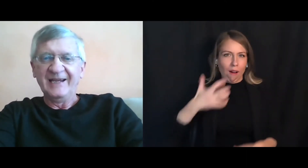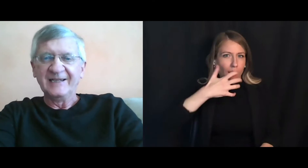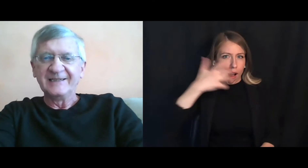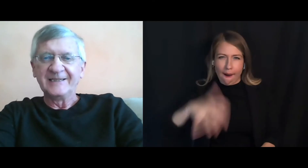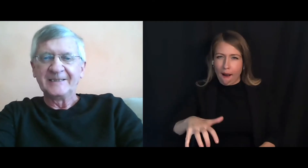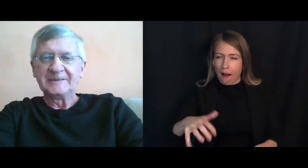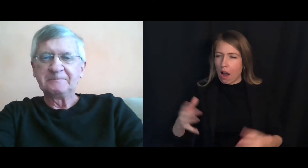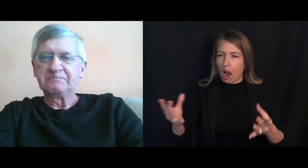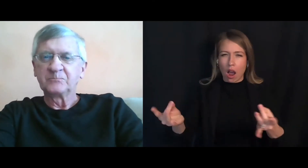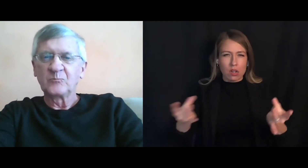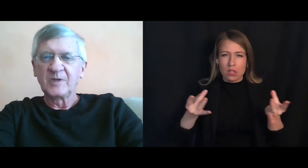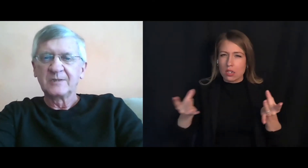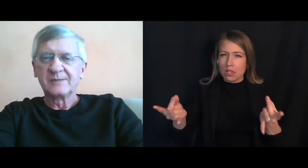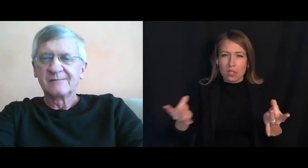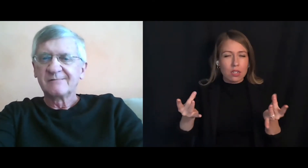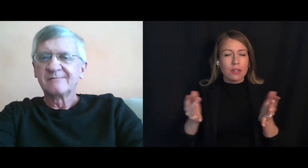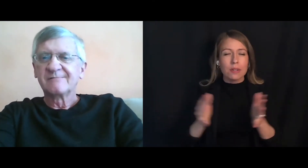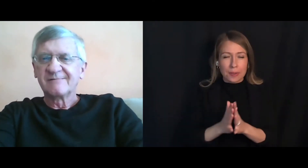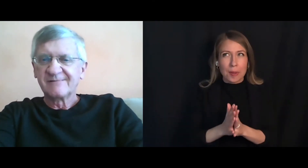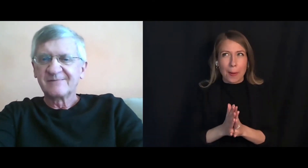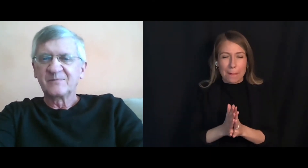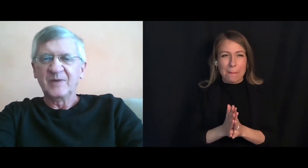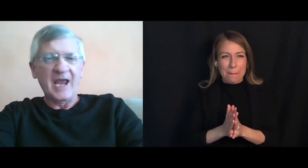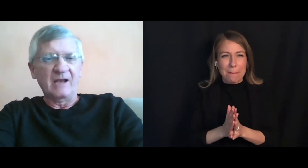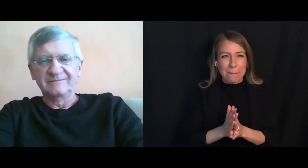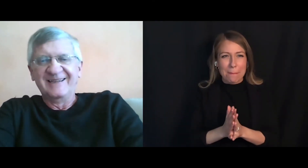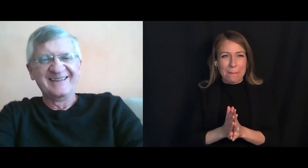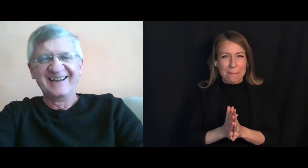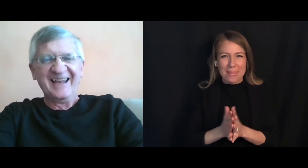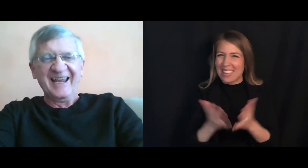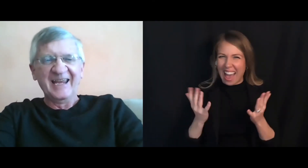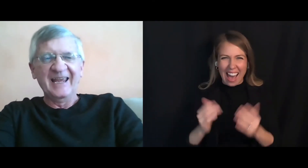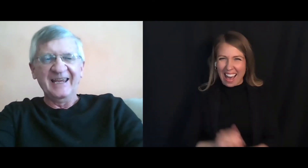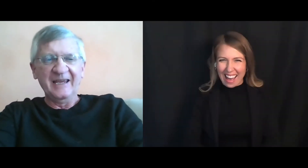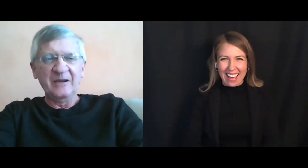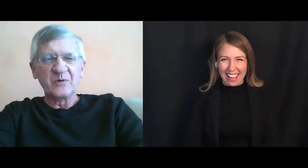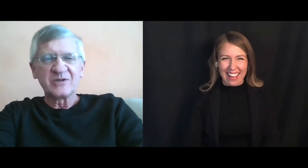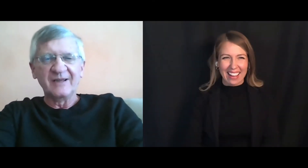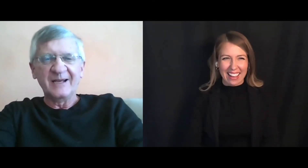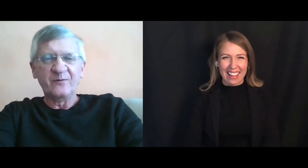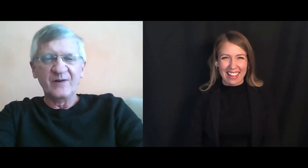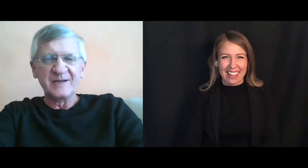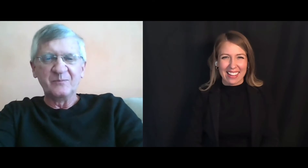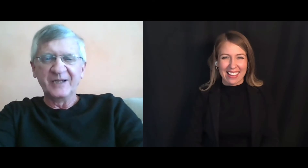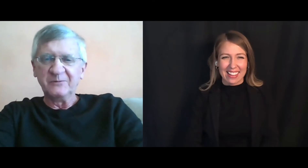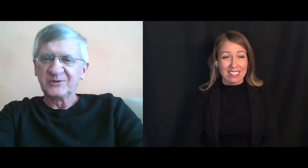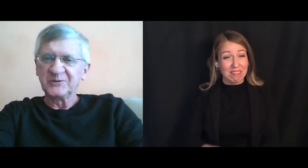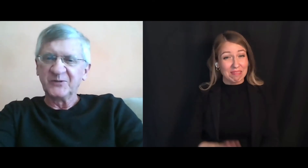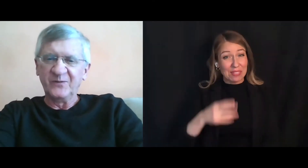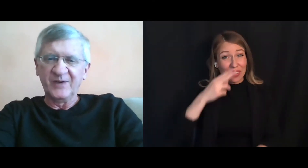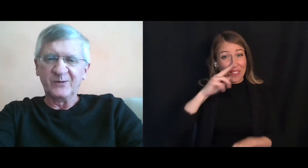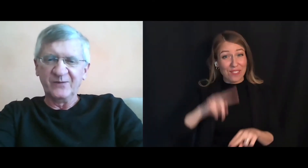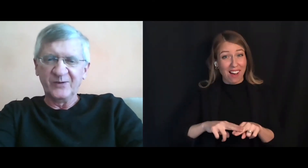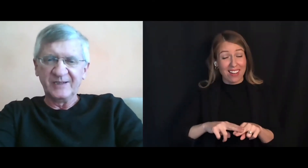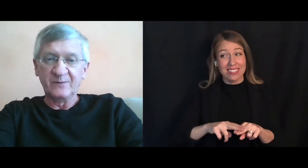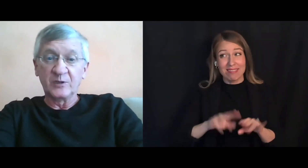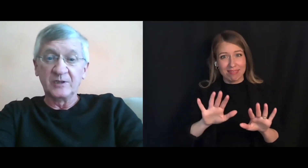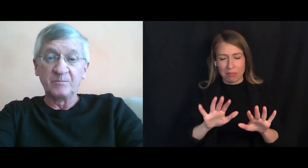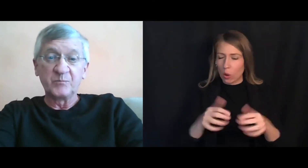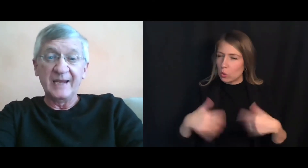And yeah, it was a lot of fun, but it was also very, very difficult.